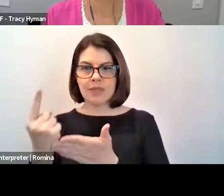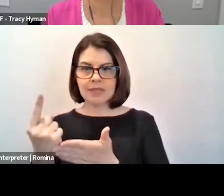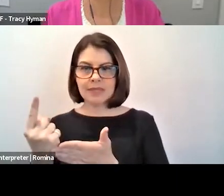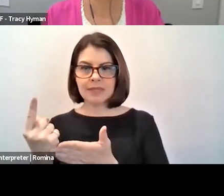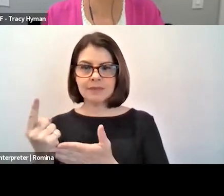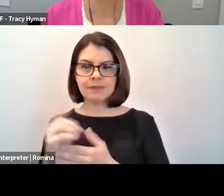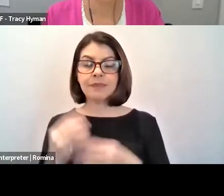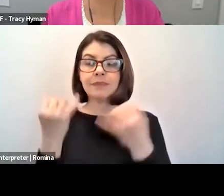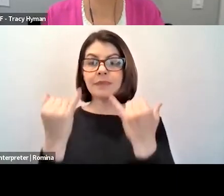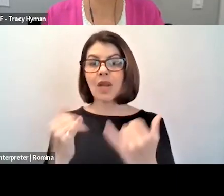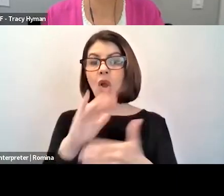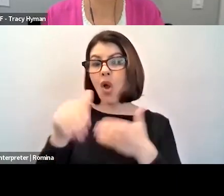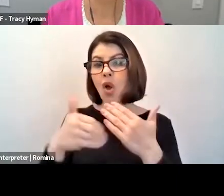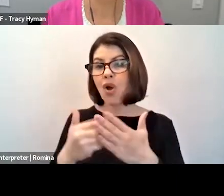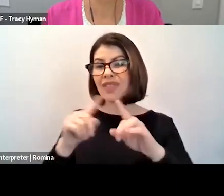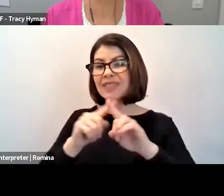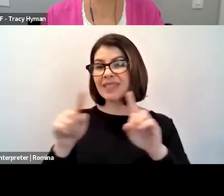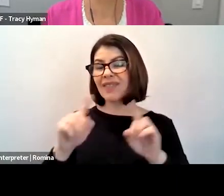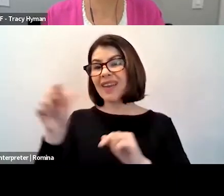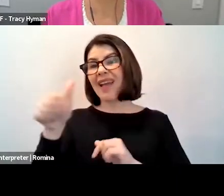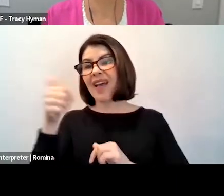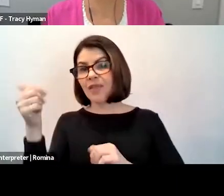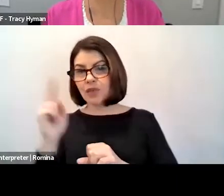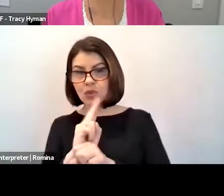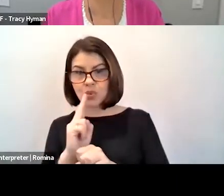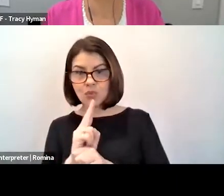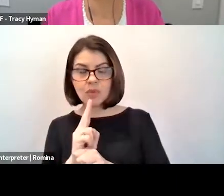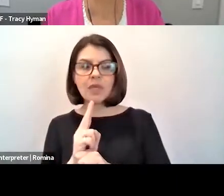Now all the other types of uses we now have three